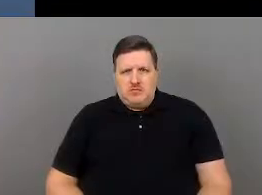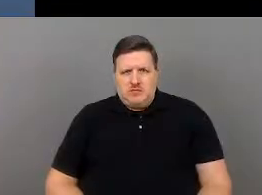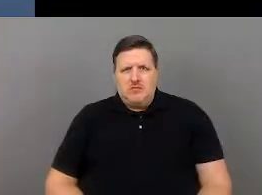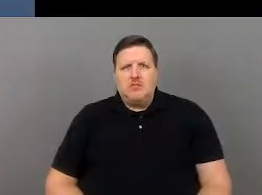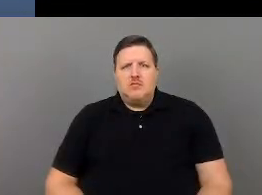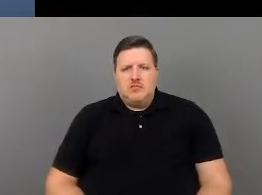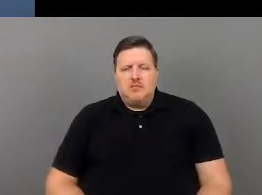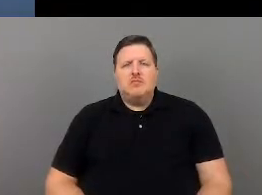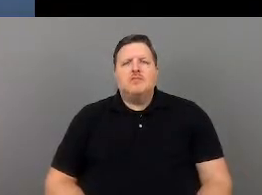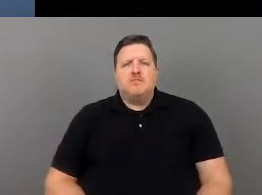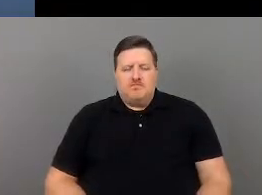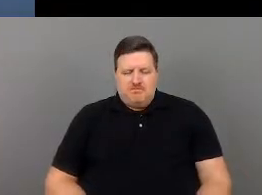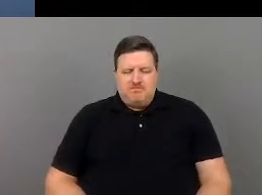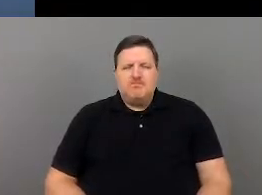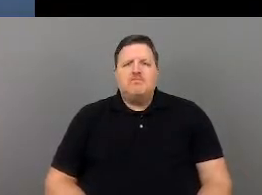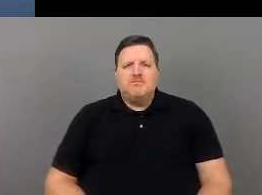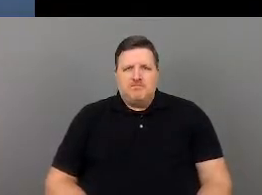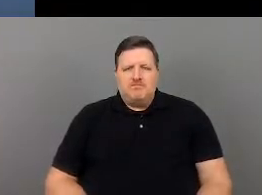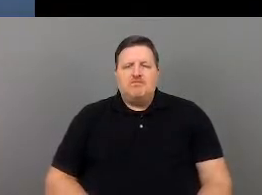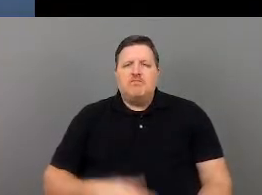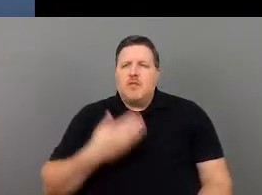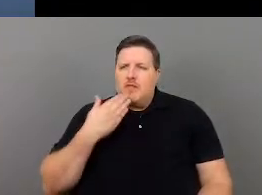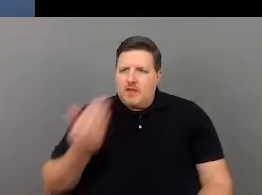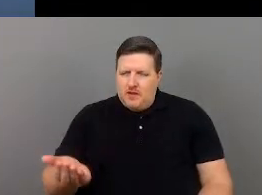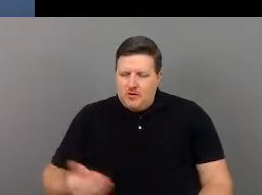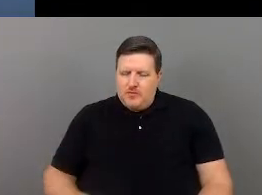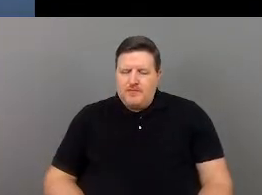THE OTHER TWO SPEAKERS THAT WE HAD MISSED WERE OLIVIA SPARKS AND LILLY BEN WITS.